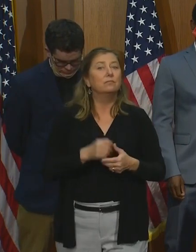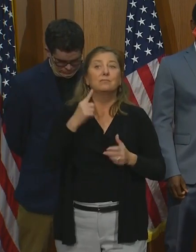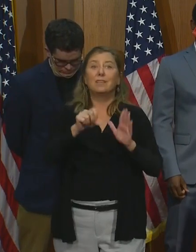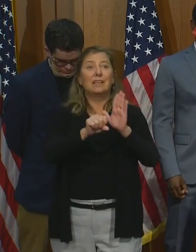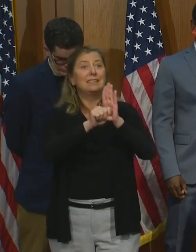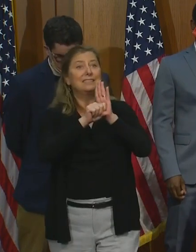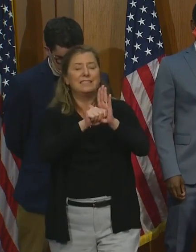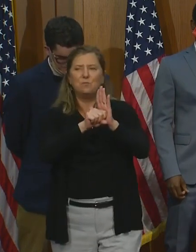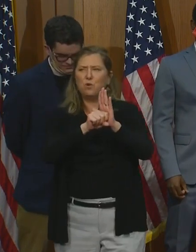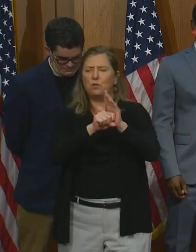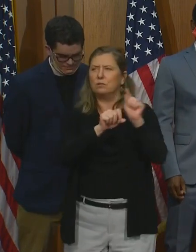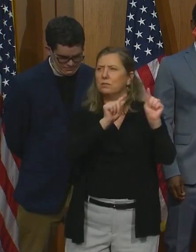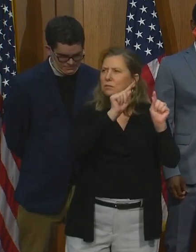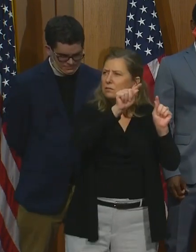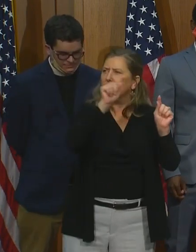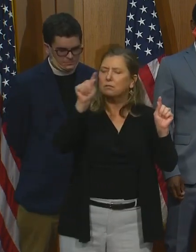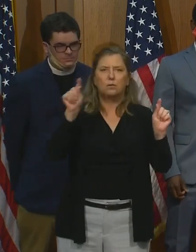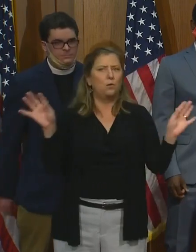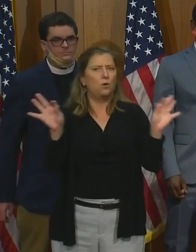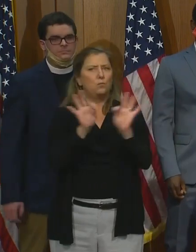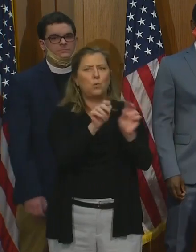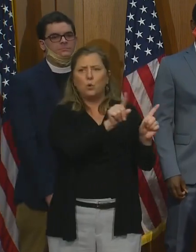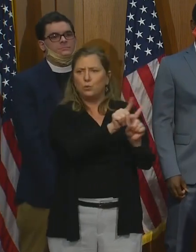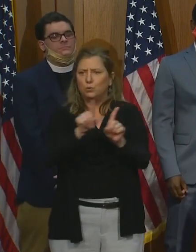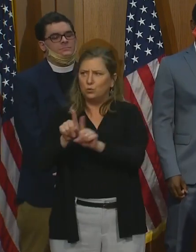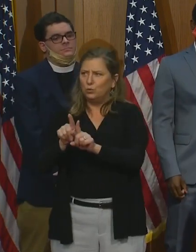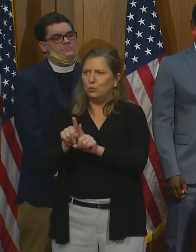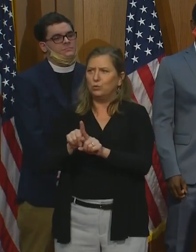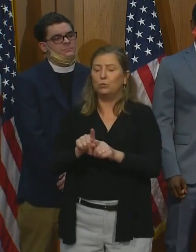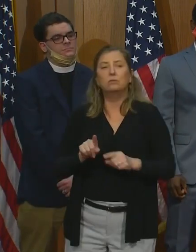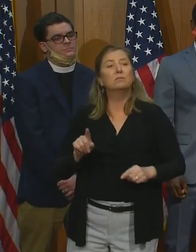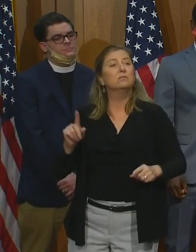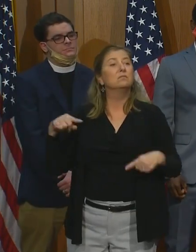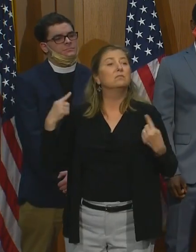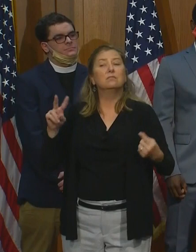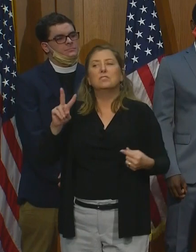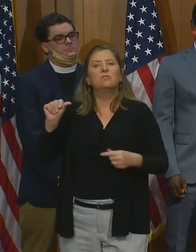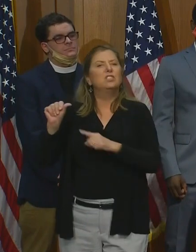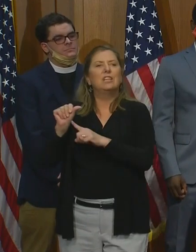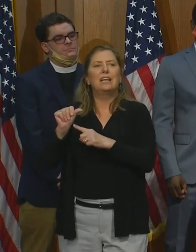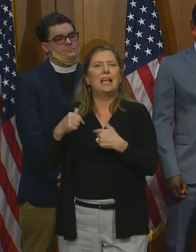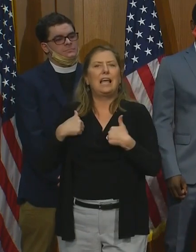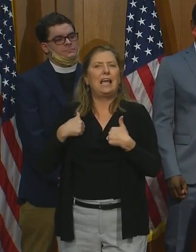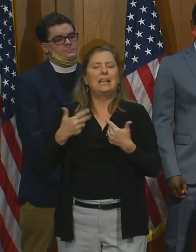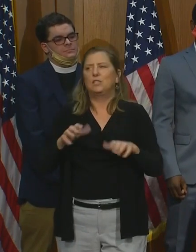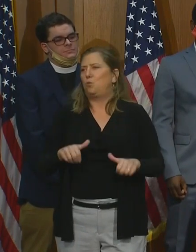MORE. BUT SYMBOLS SYMBOLS